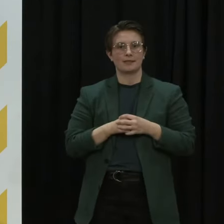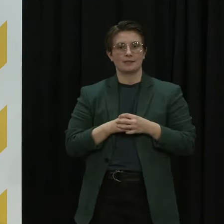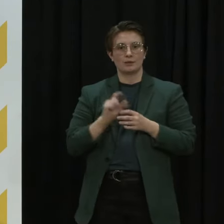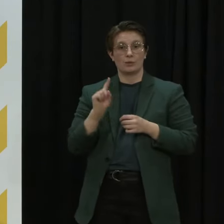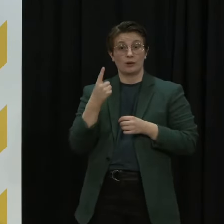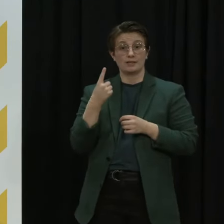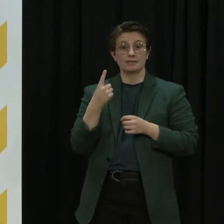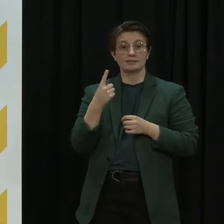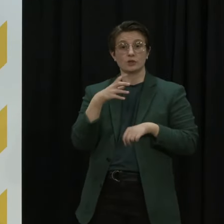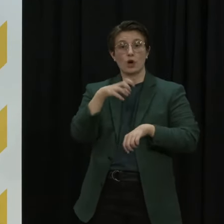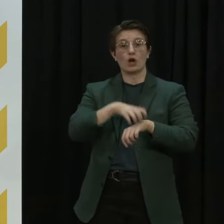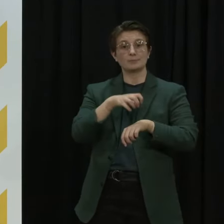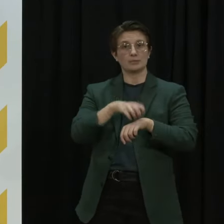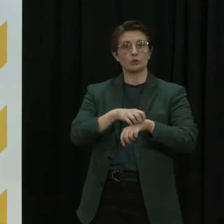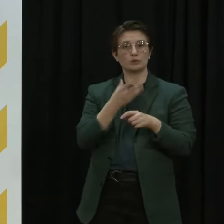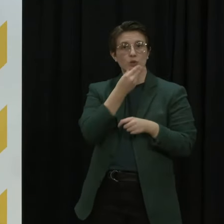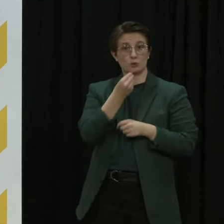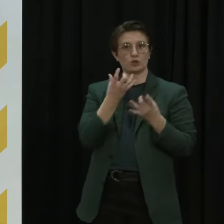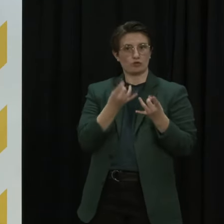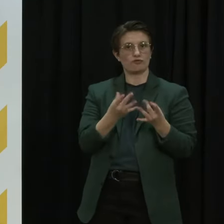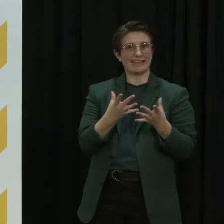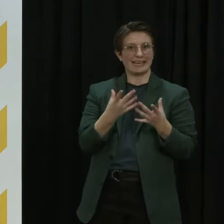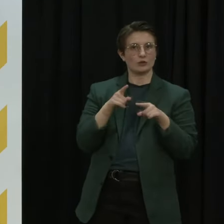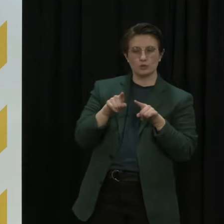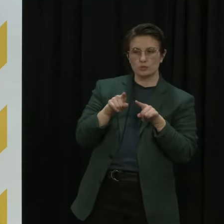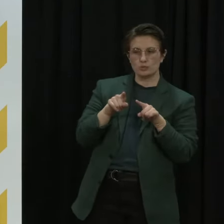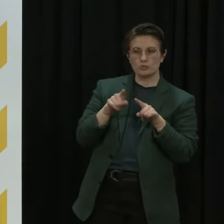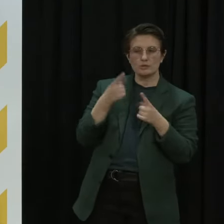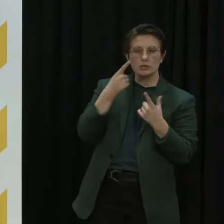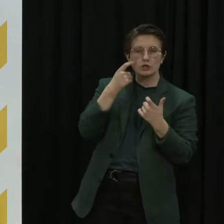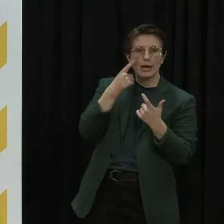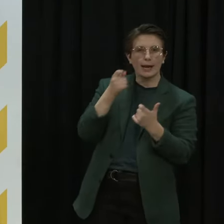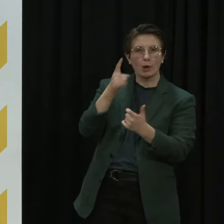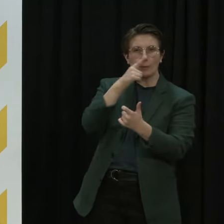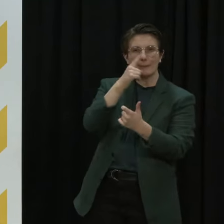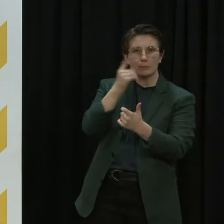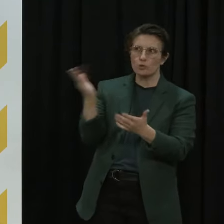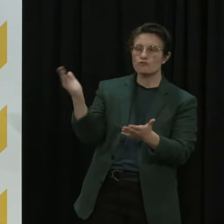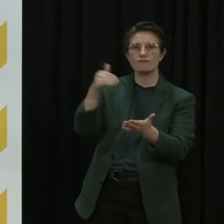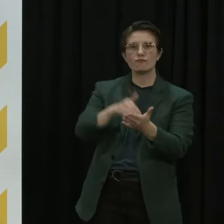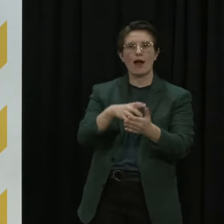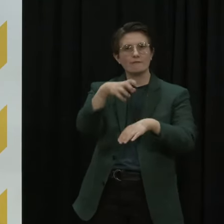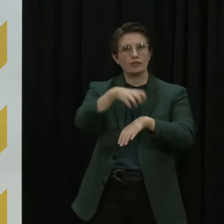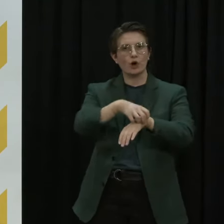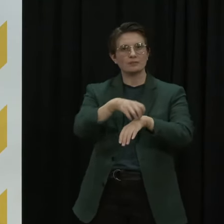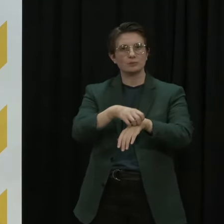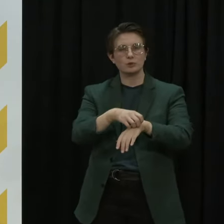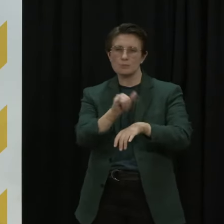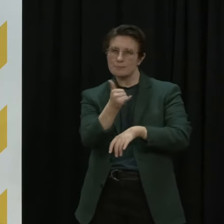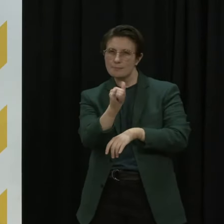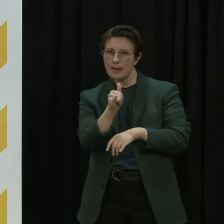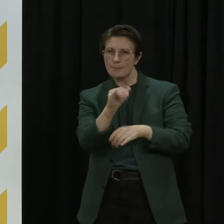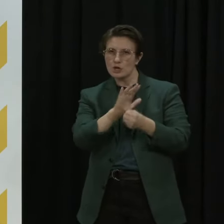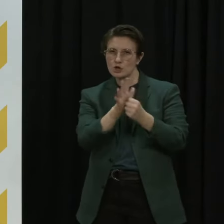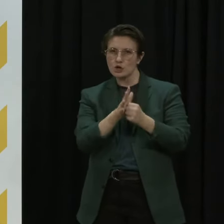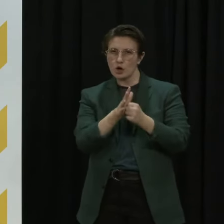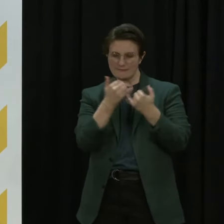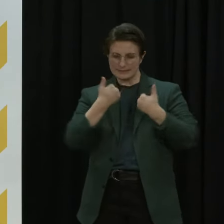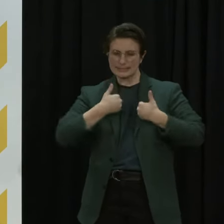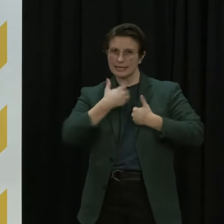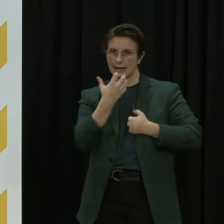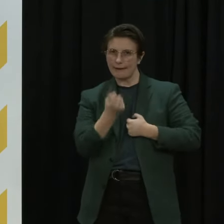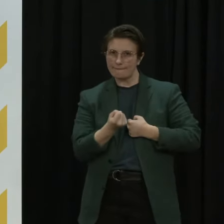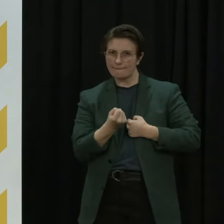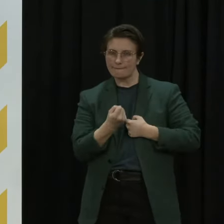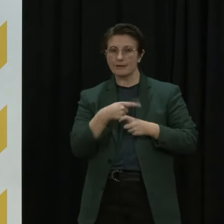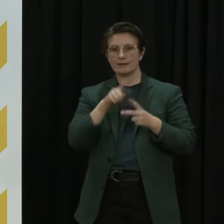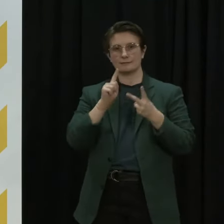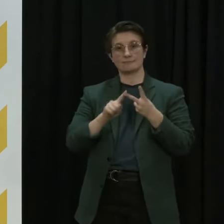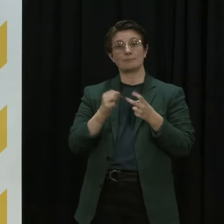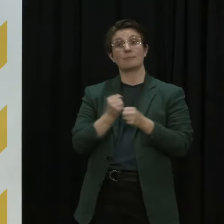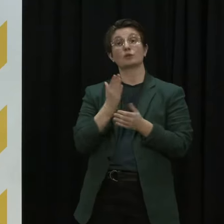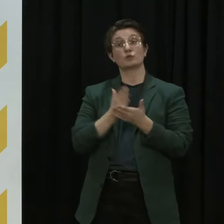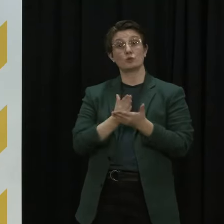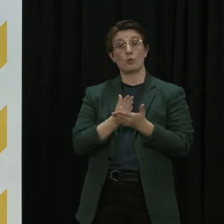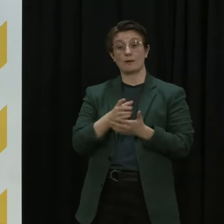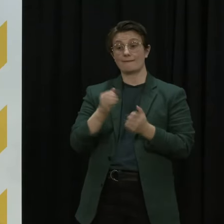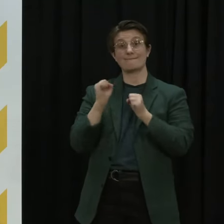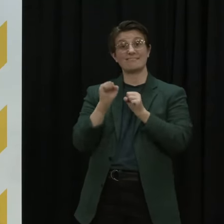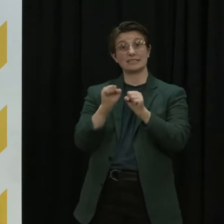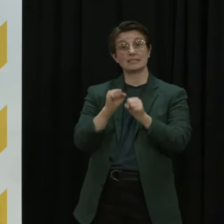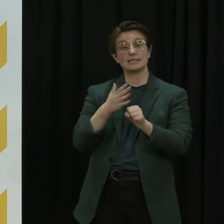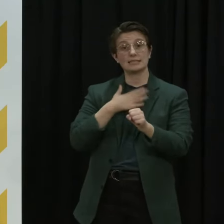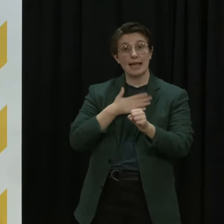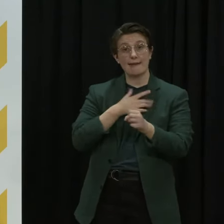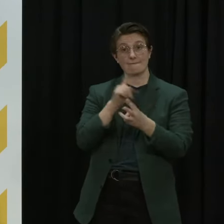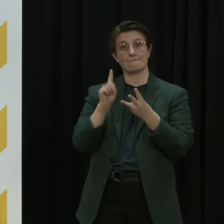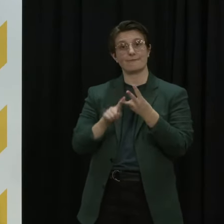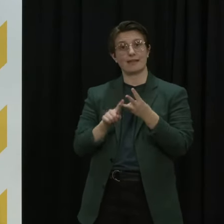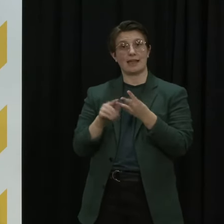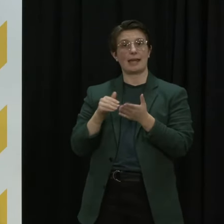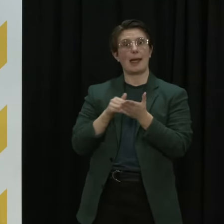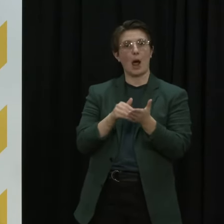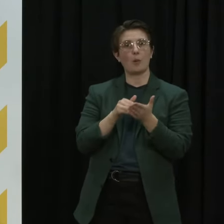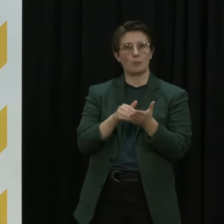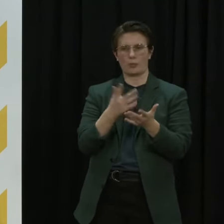Zealand's COVID-19 response.